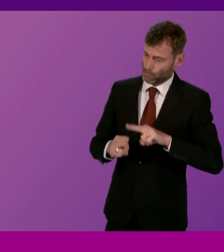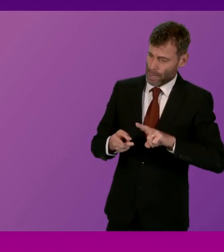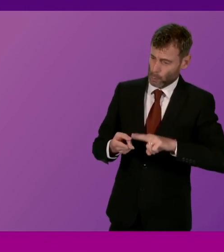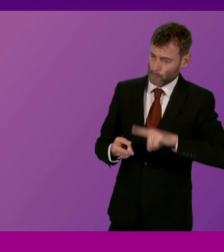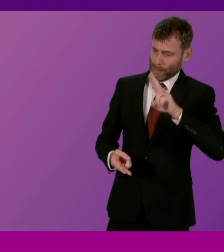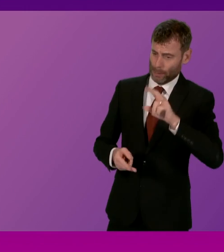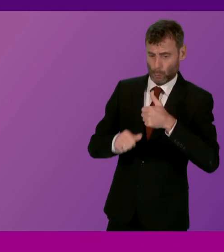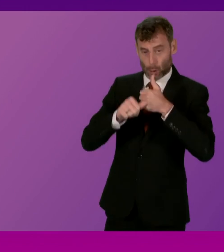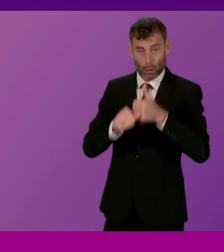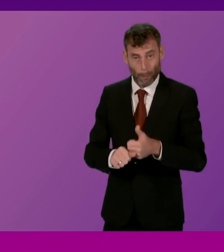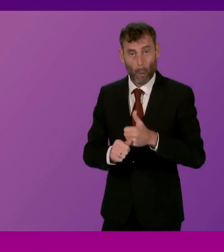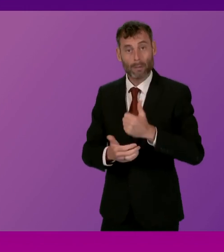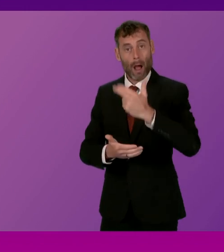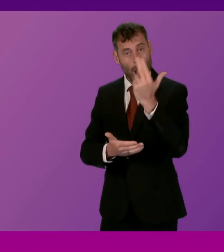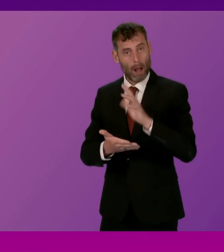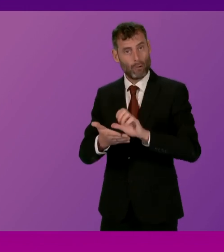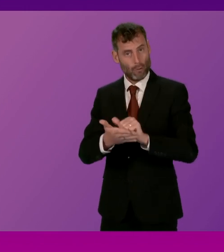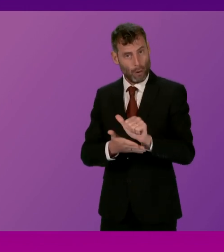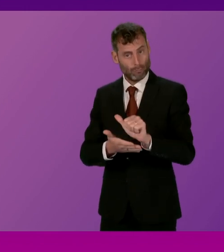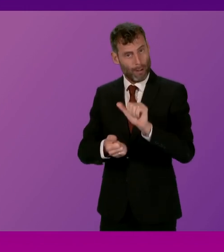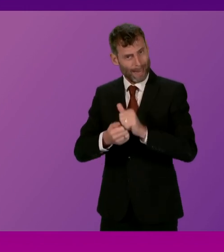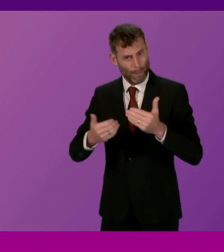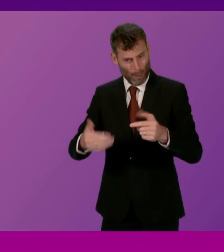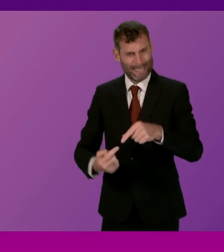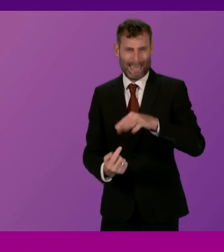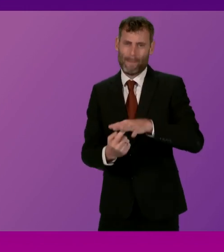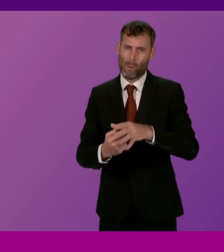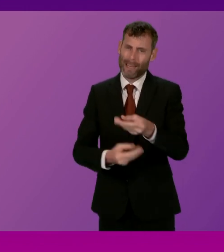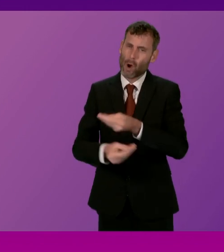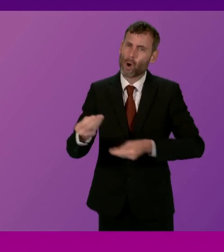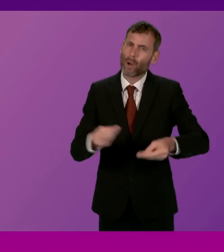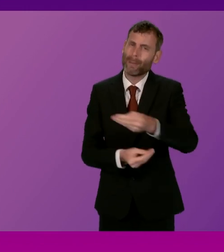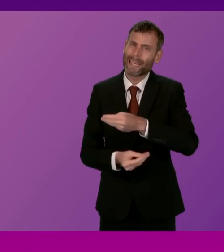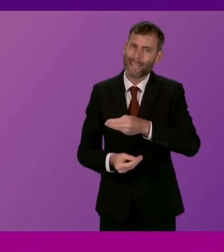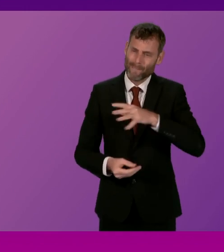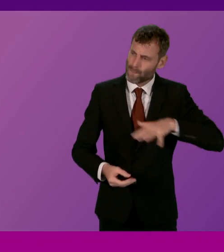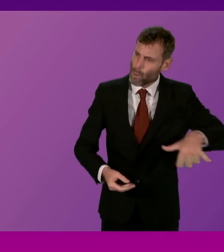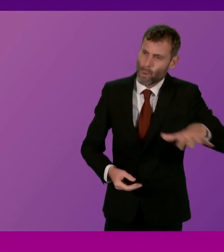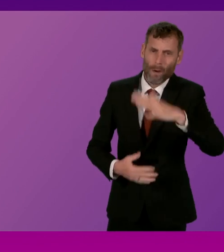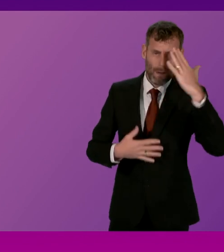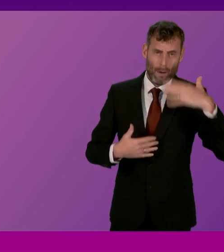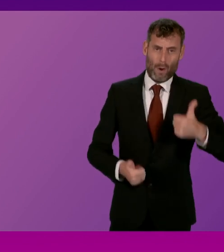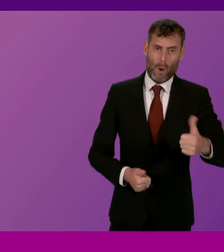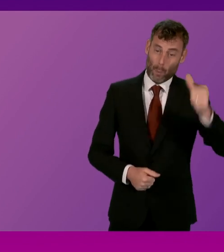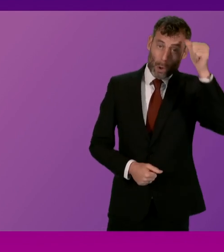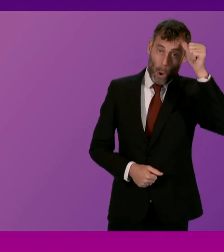sector is supported by whatever means possible during what will undoubtedly be further challenges in the years ahead?